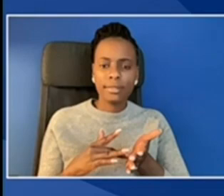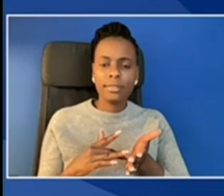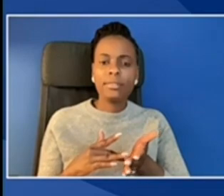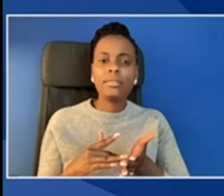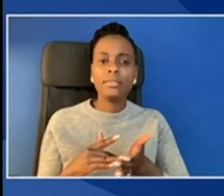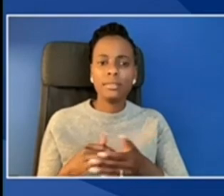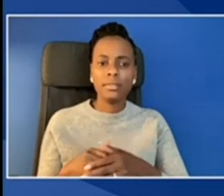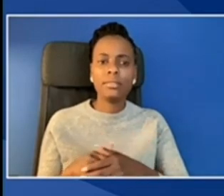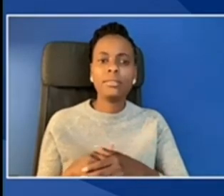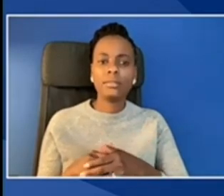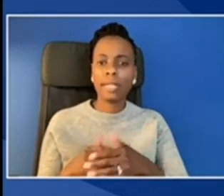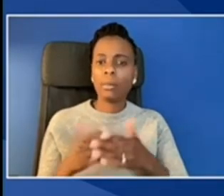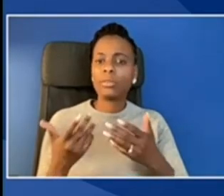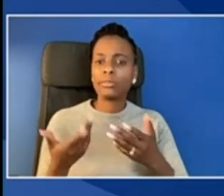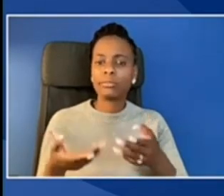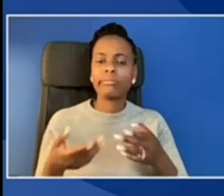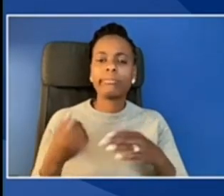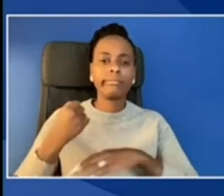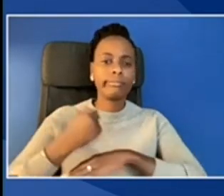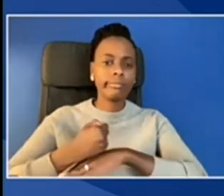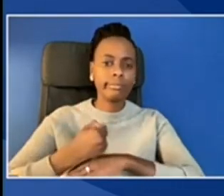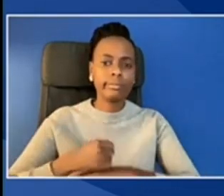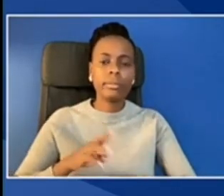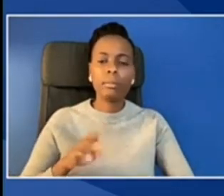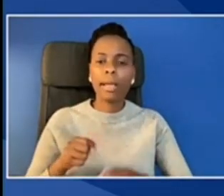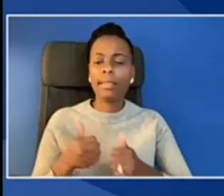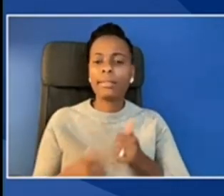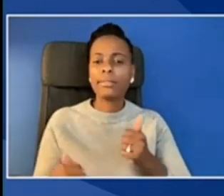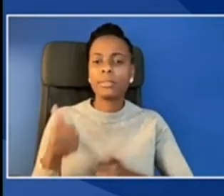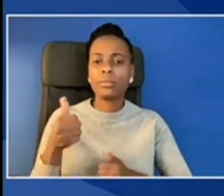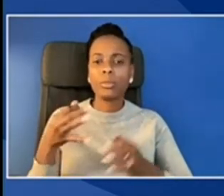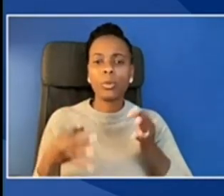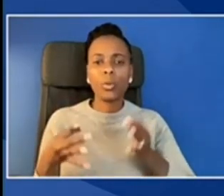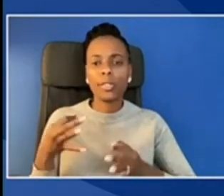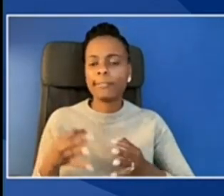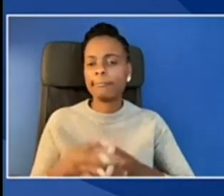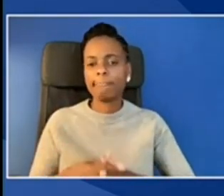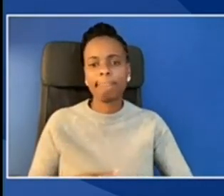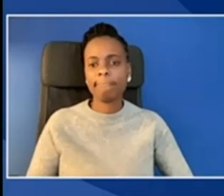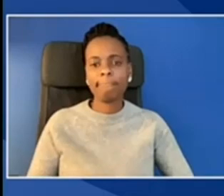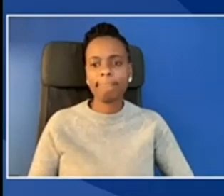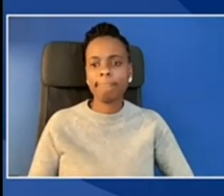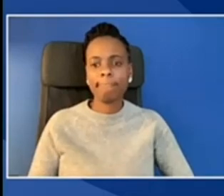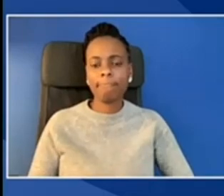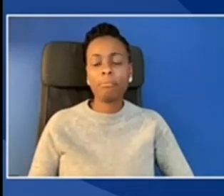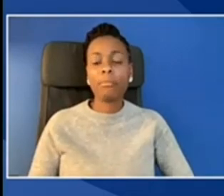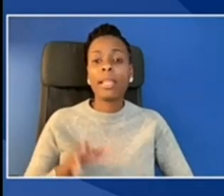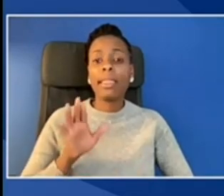shut down by the Supreme Court. We know that that was a one-time spending